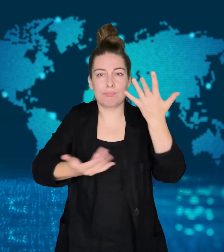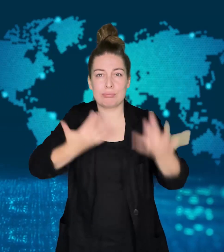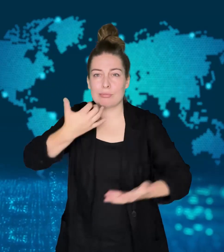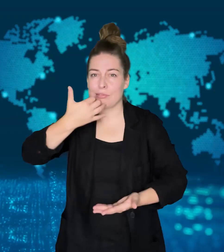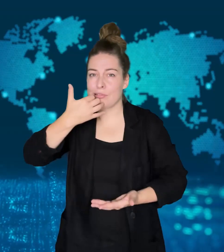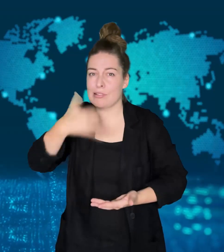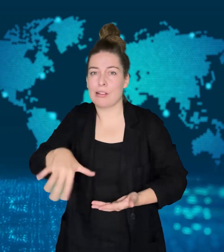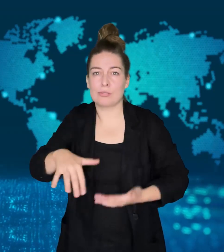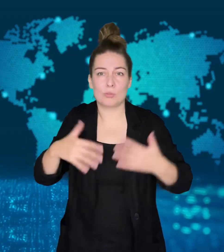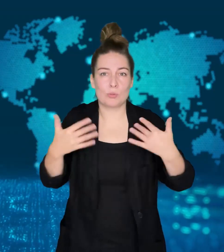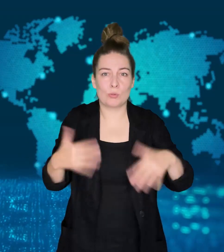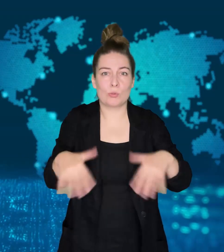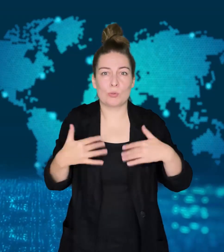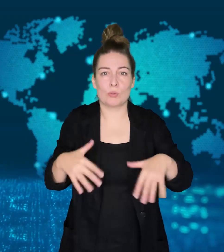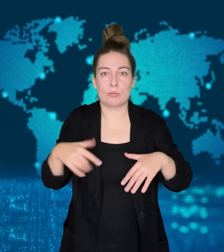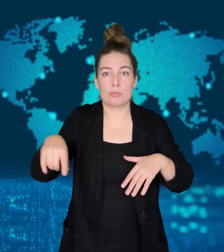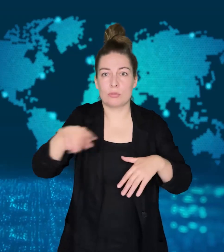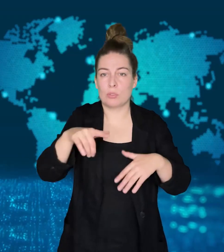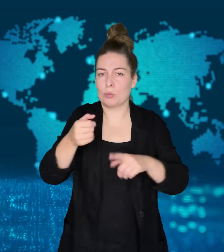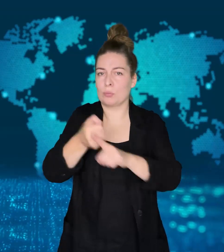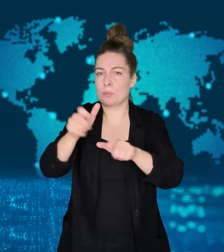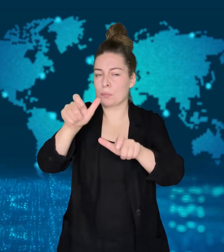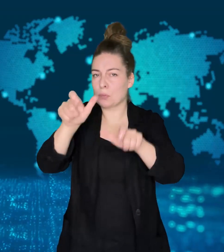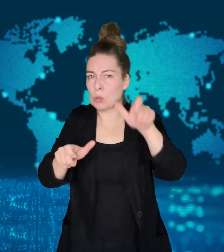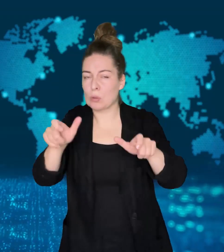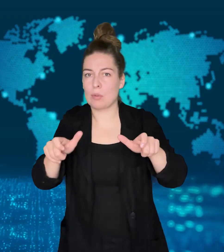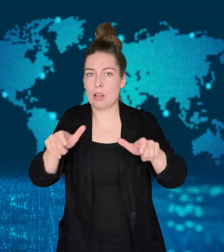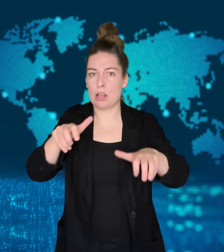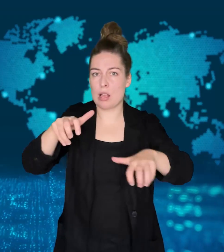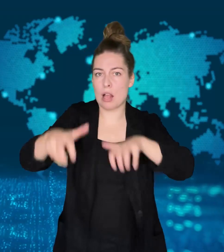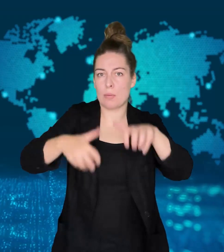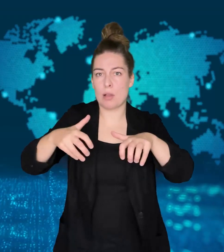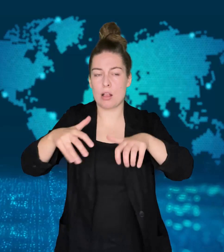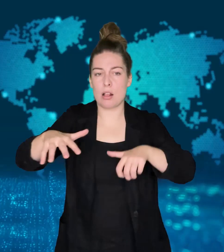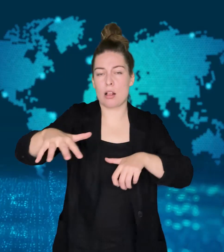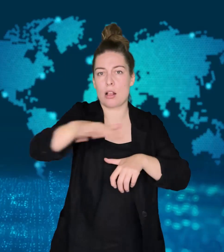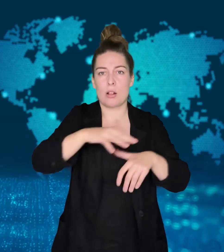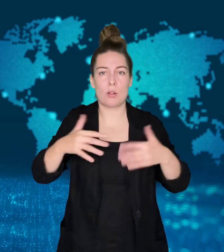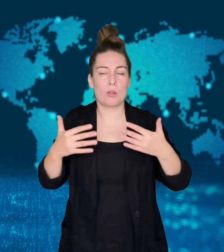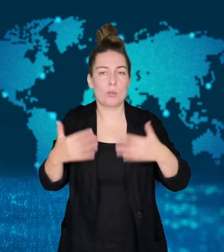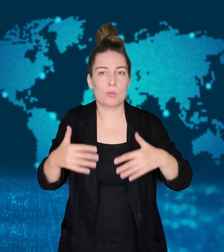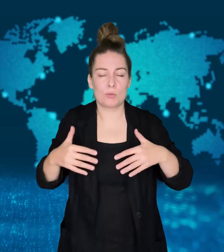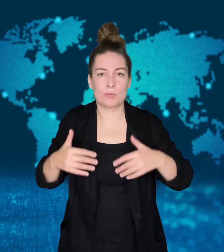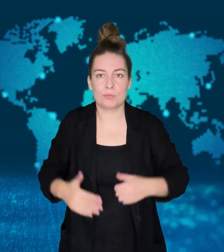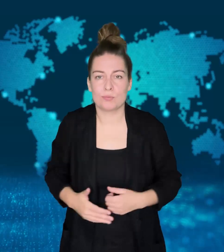which have impacted communities of people and animals.